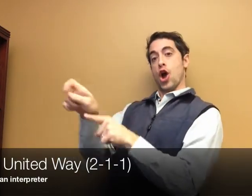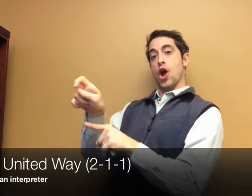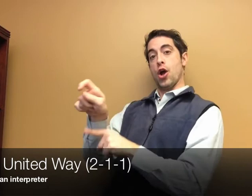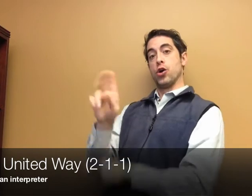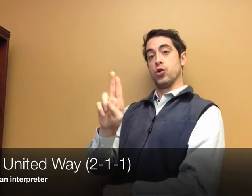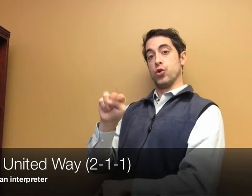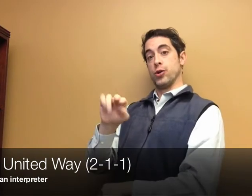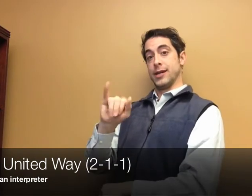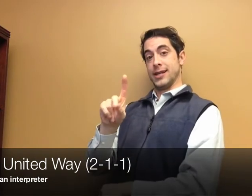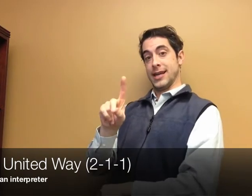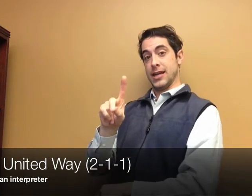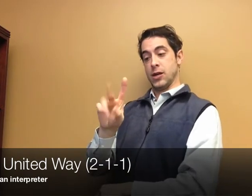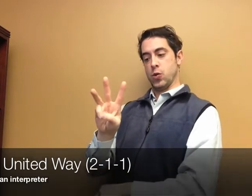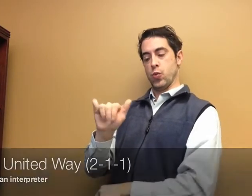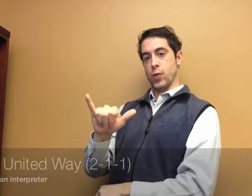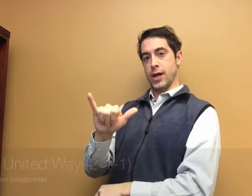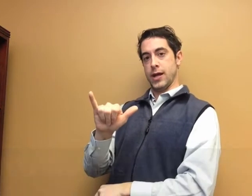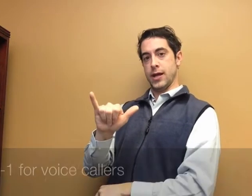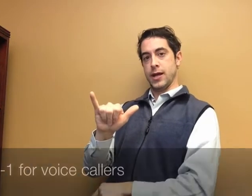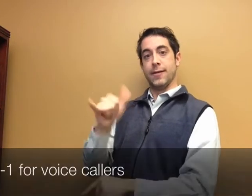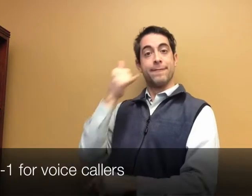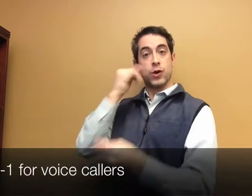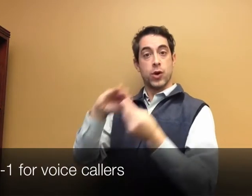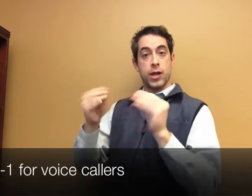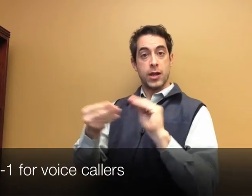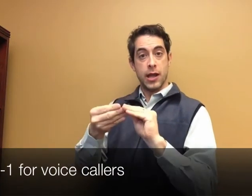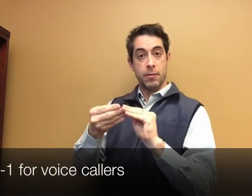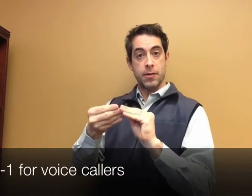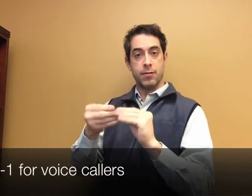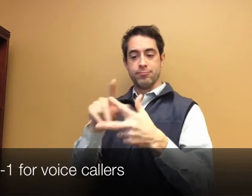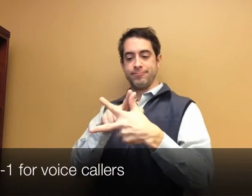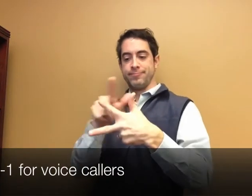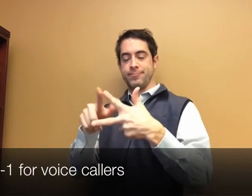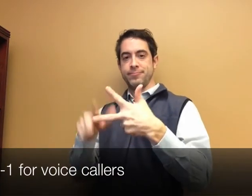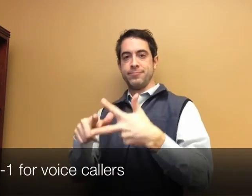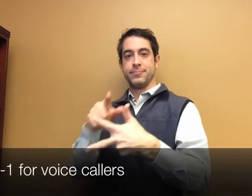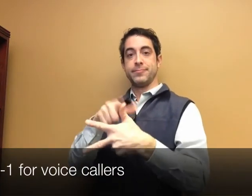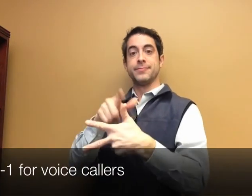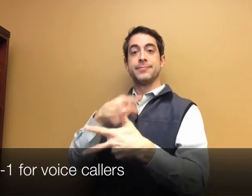call United Way at one of these three numbers.